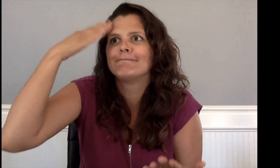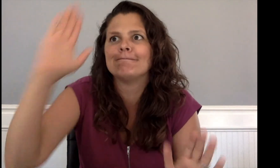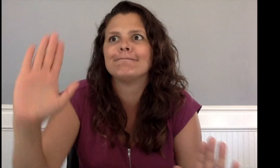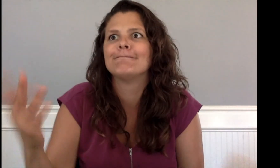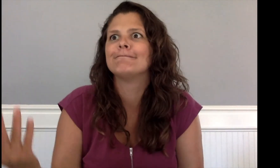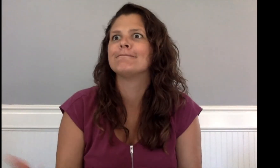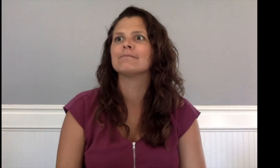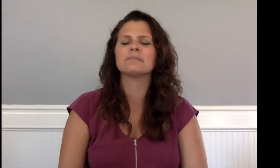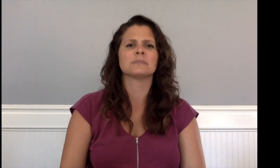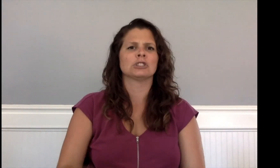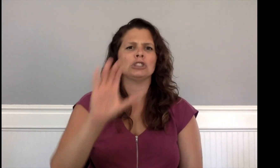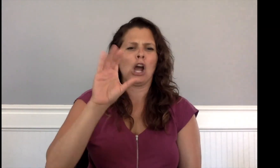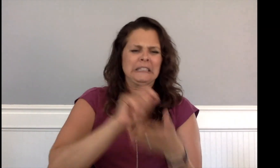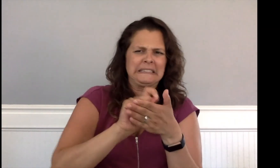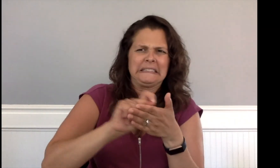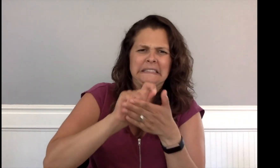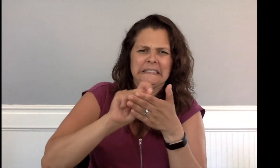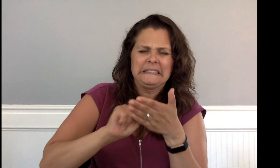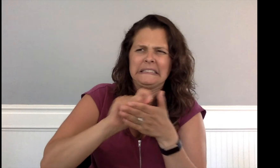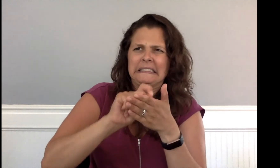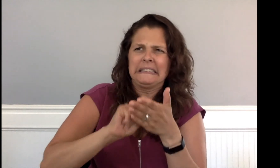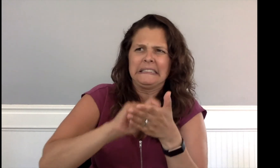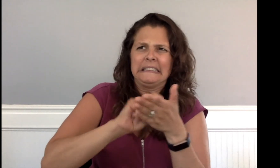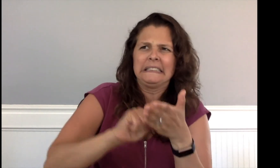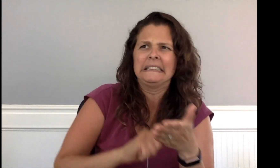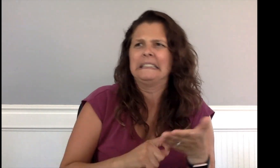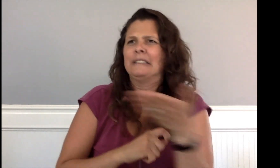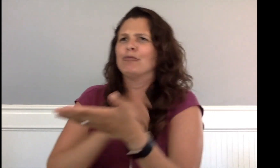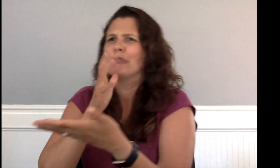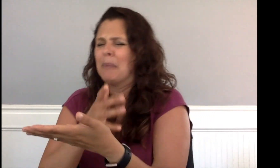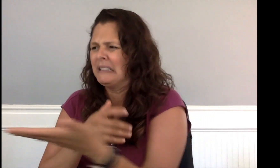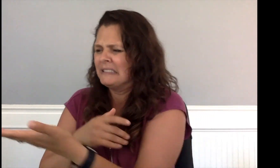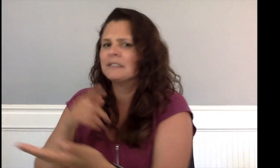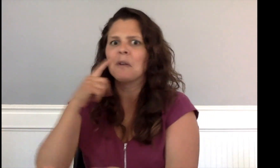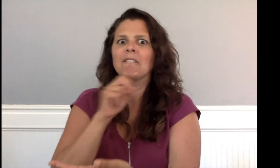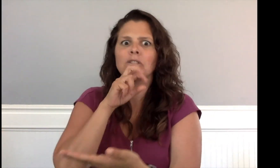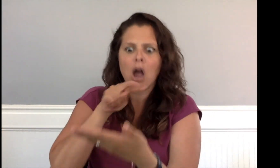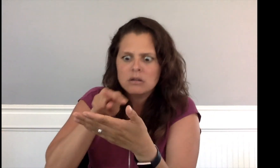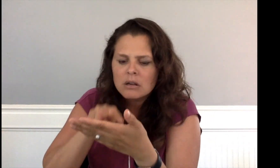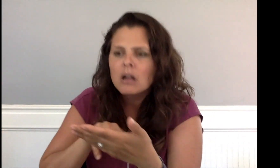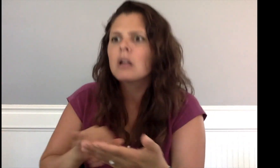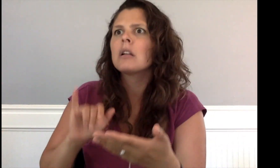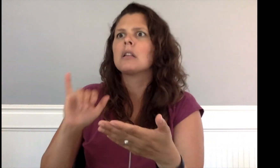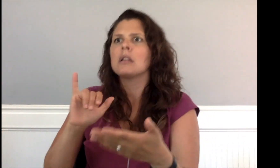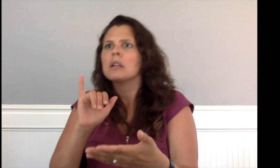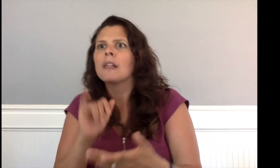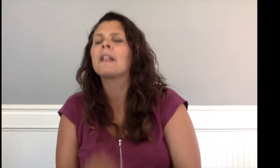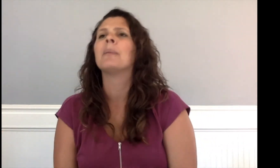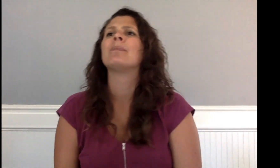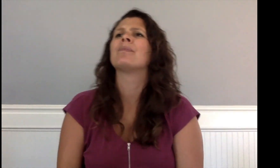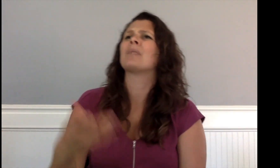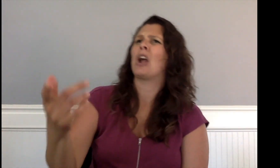"But we had no idea what that meant!" Charlie scribbled down what Grandma was saying as fast as he could for Frog.